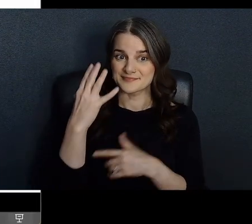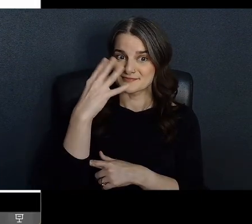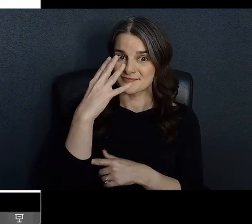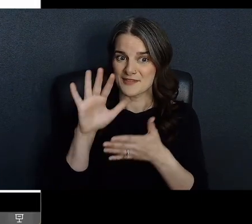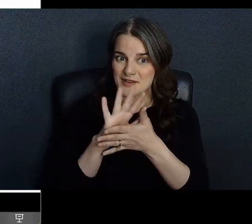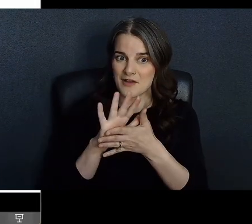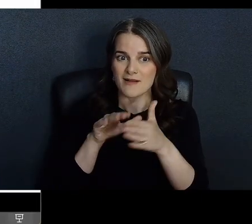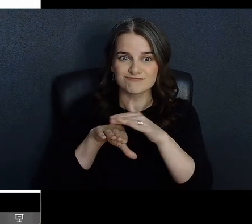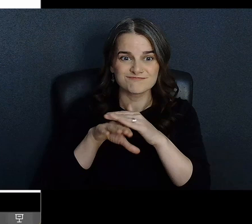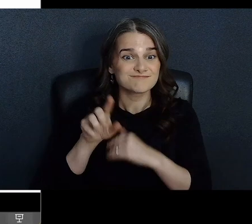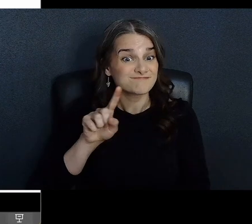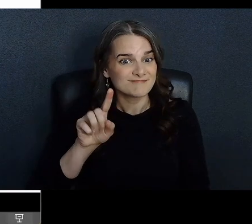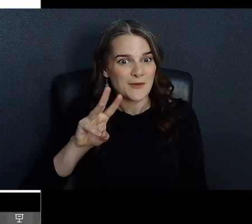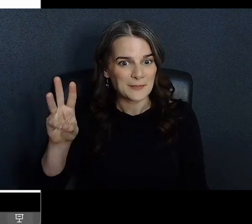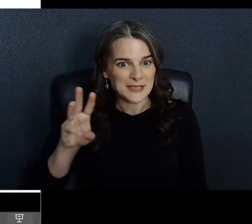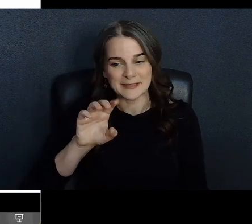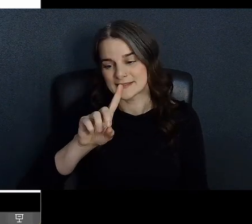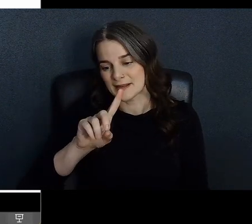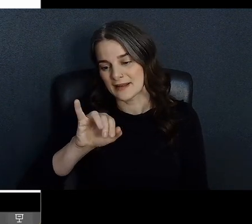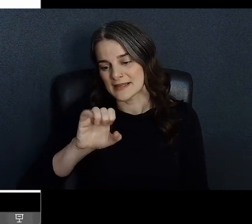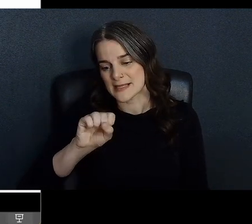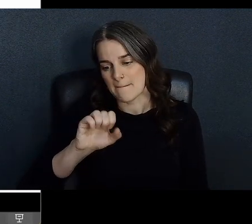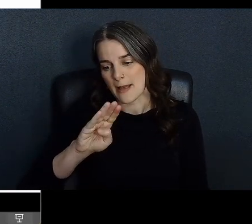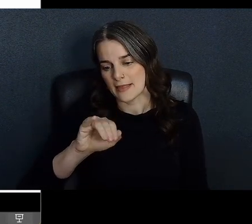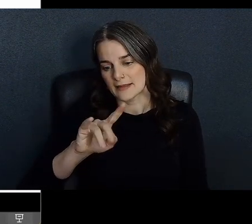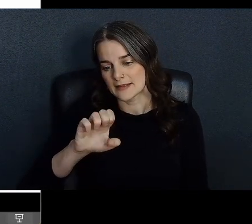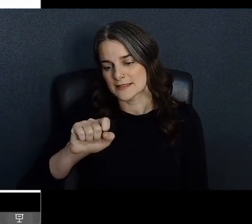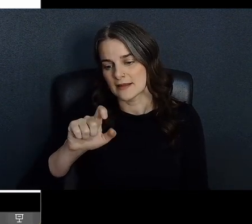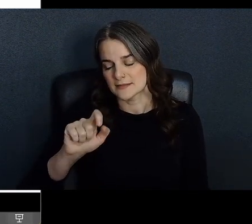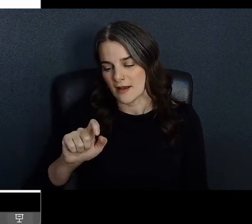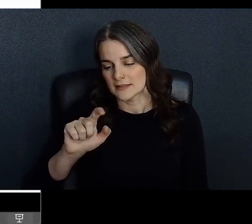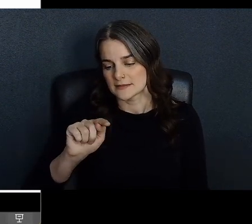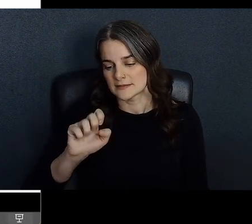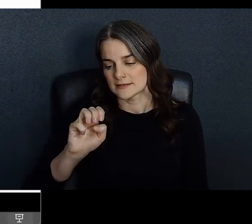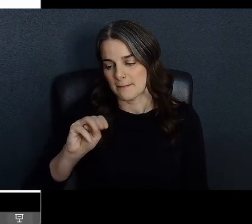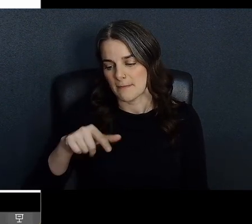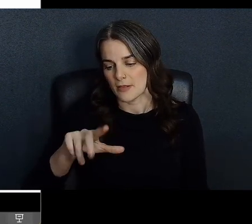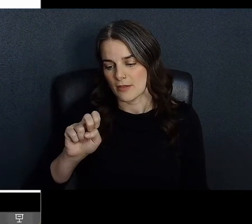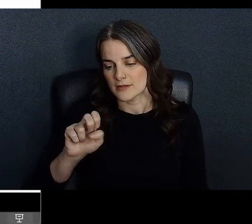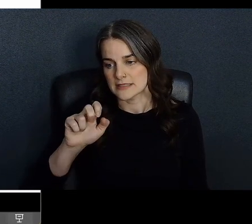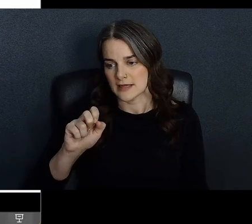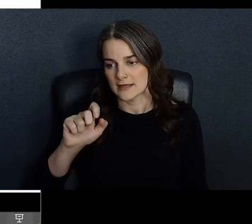at disabilities.temple.edu. And someone will put a link in the chat